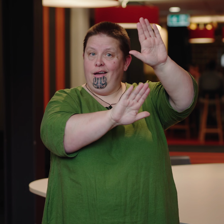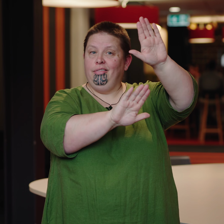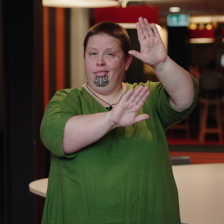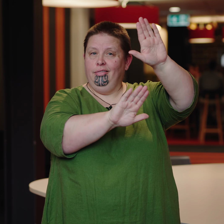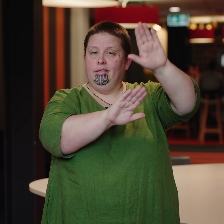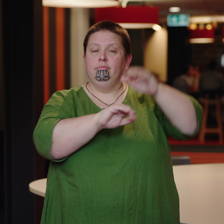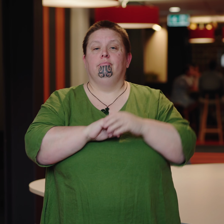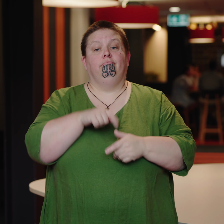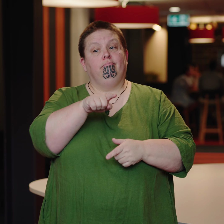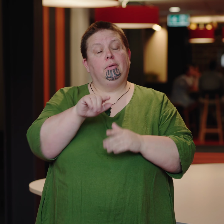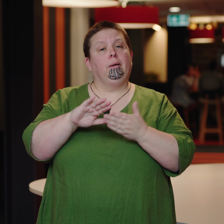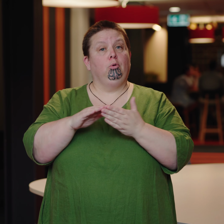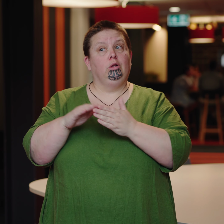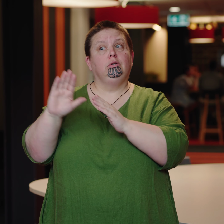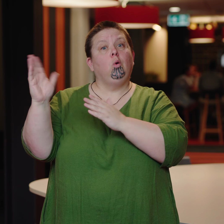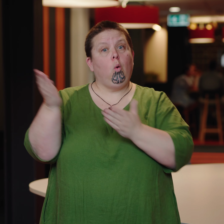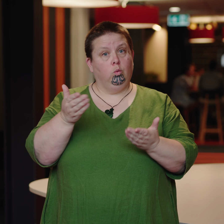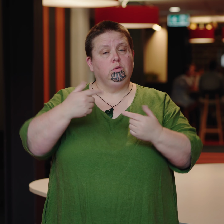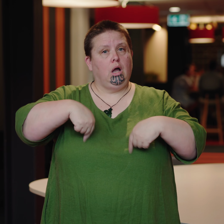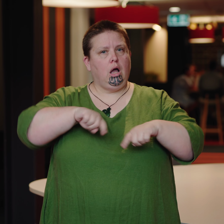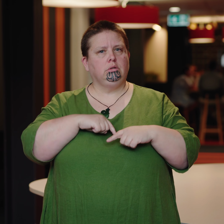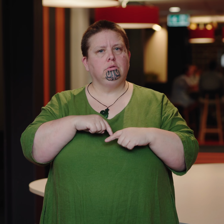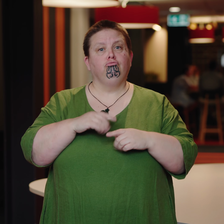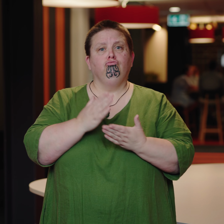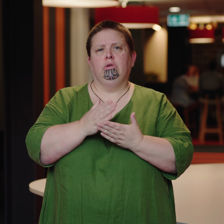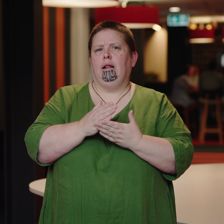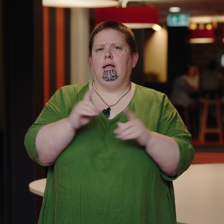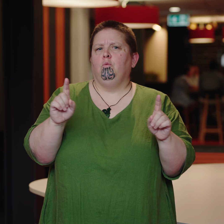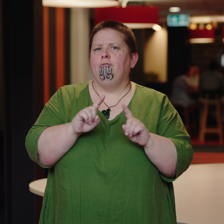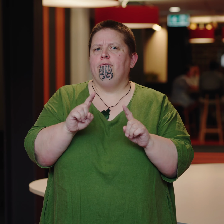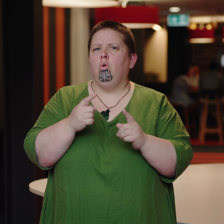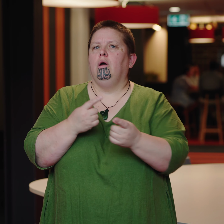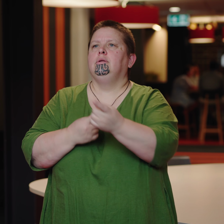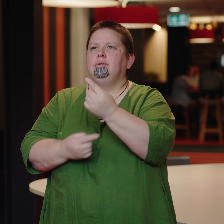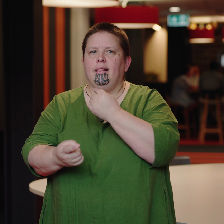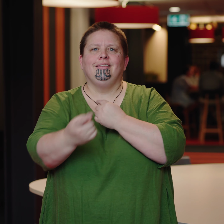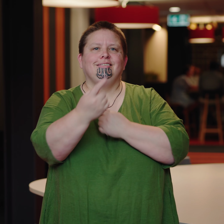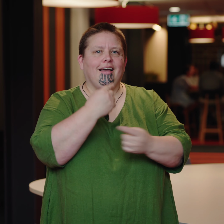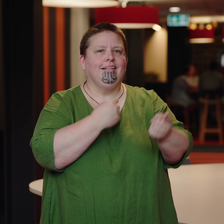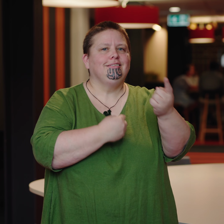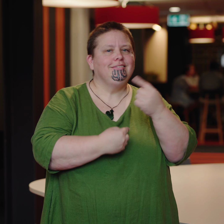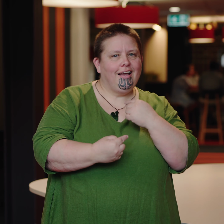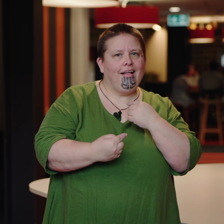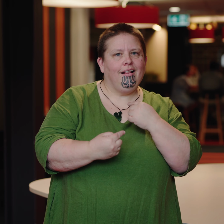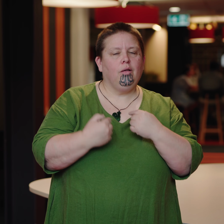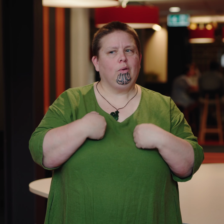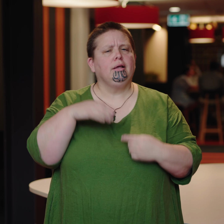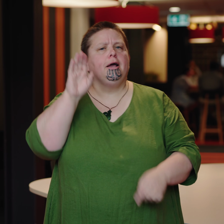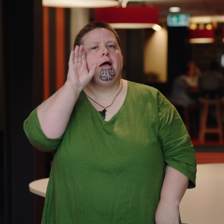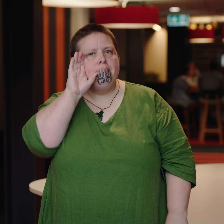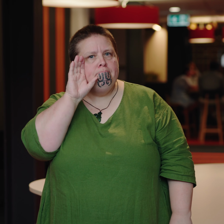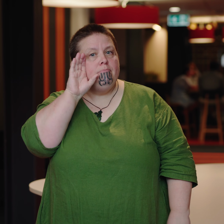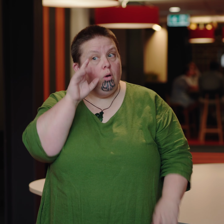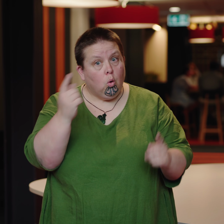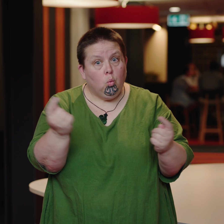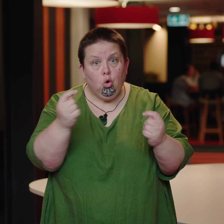communities across the South Island, hearing what's working for them and